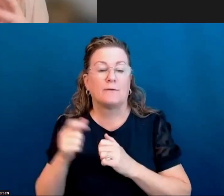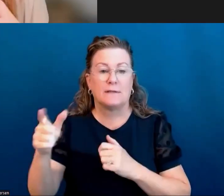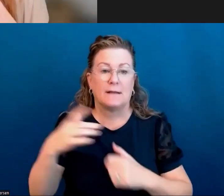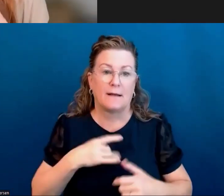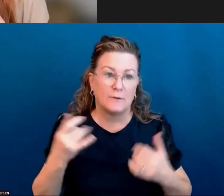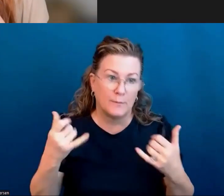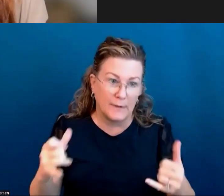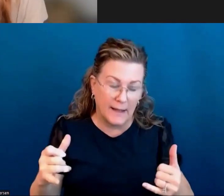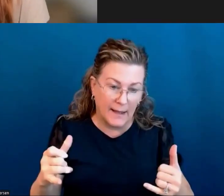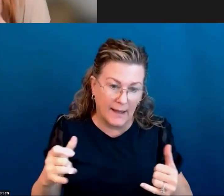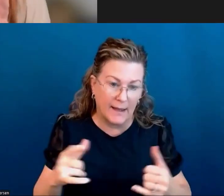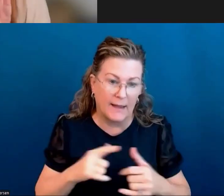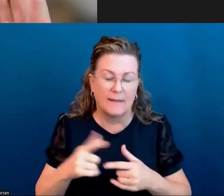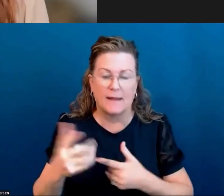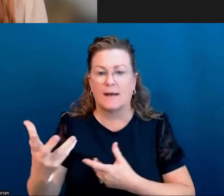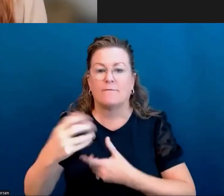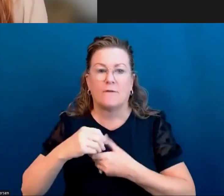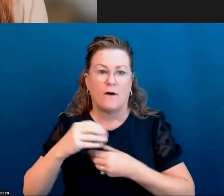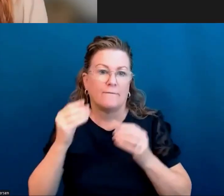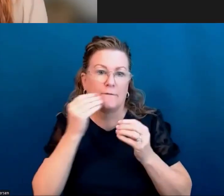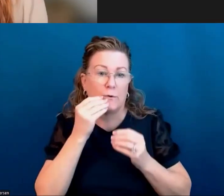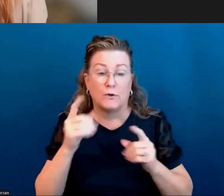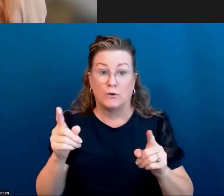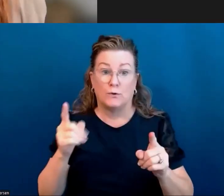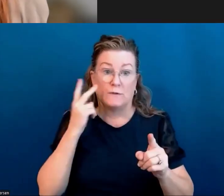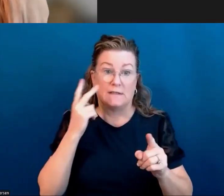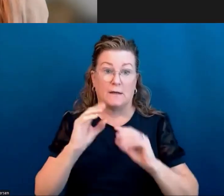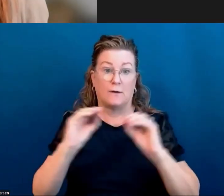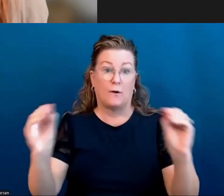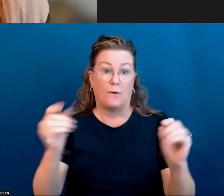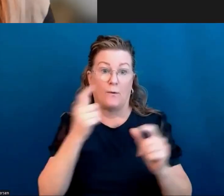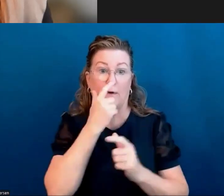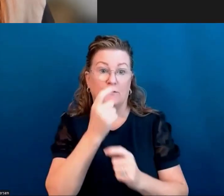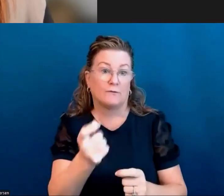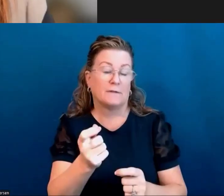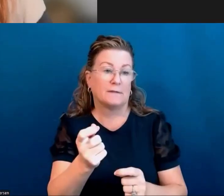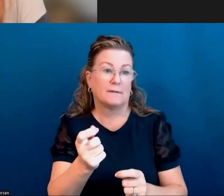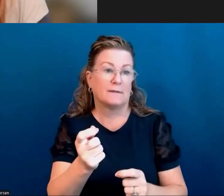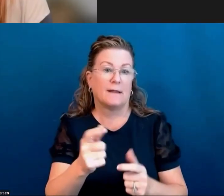it. And if you don't see any interest, then yeah, I would